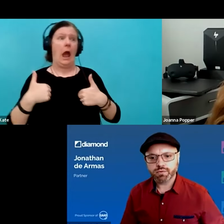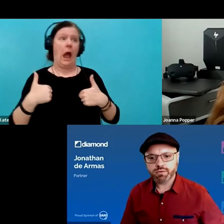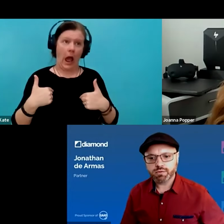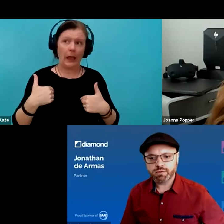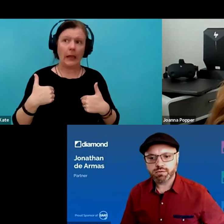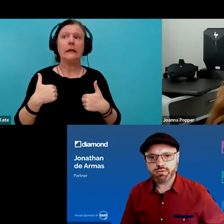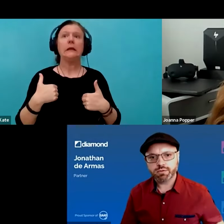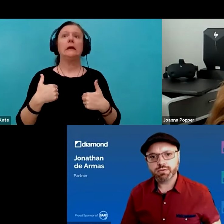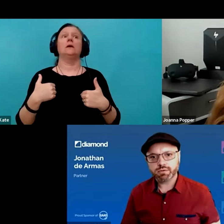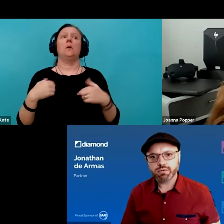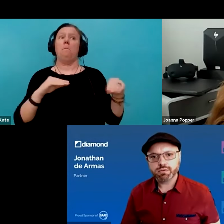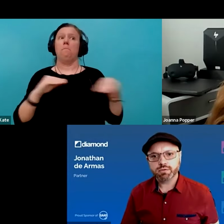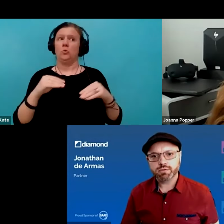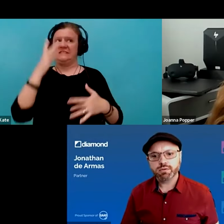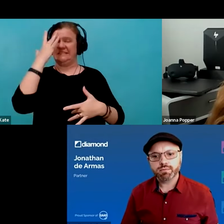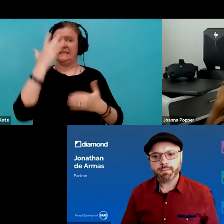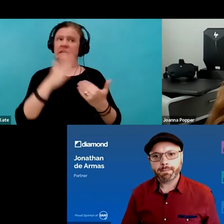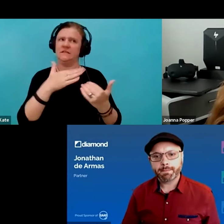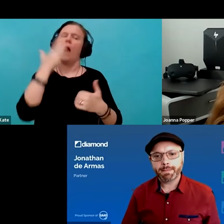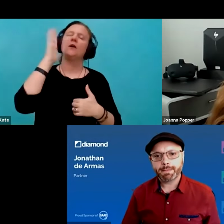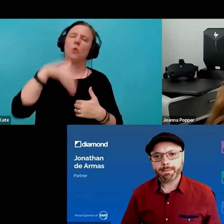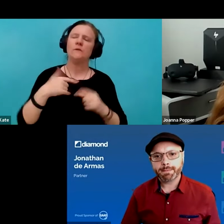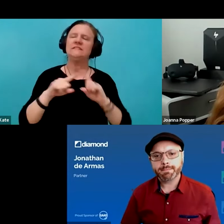super easily. Now, I know it's a little bit different but I'm one of those like